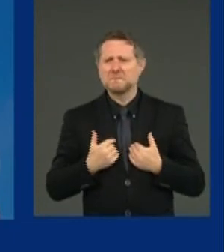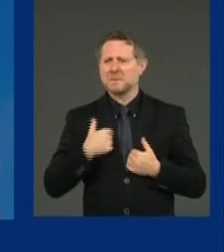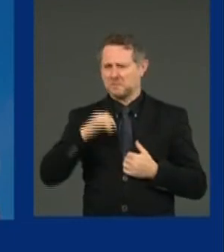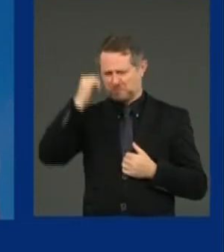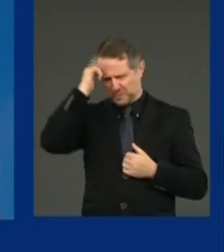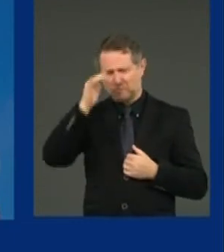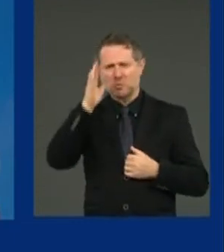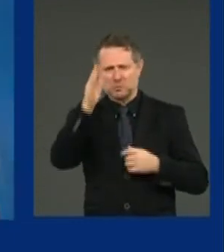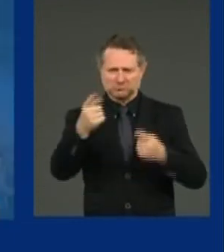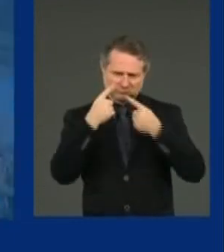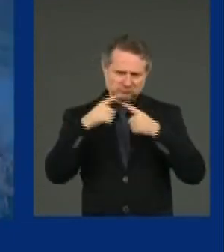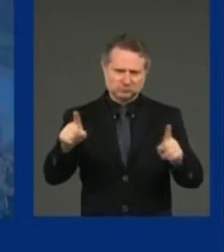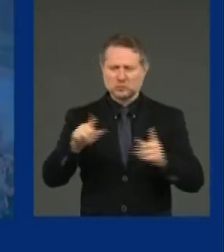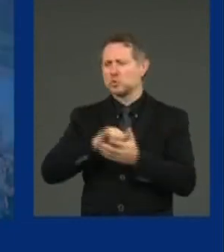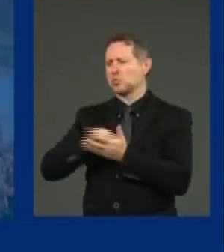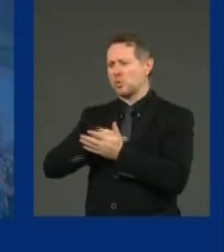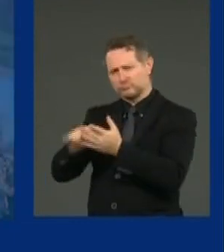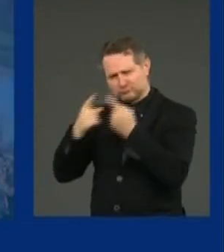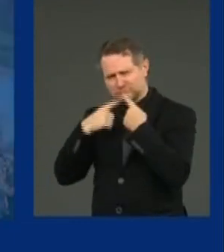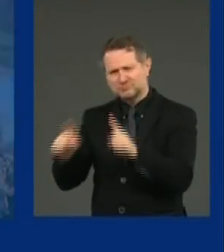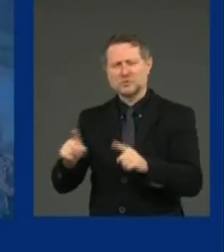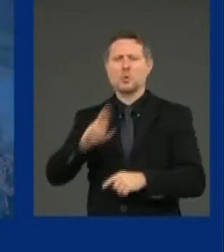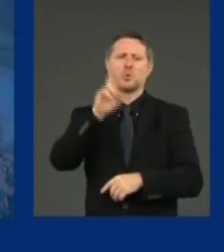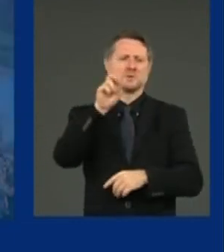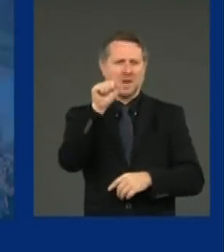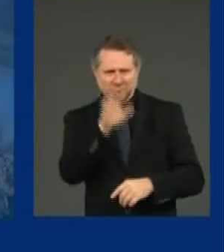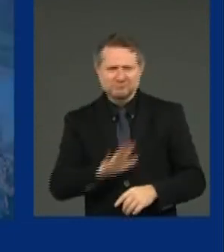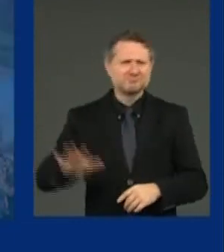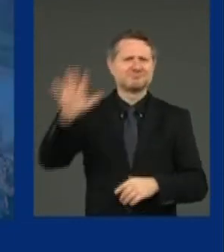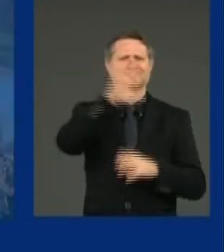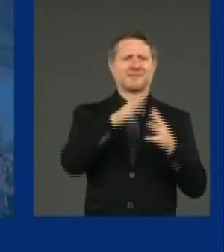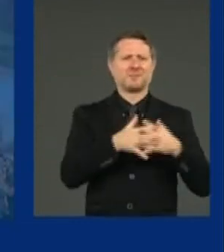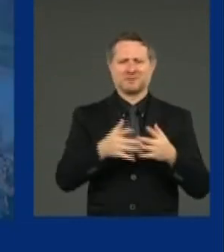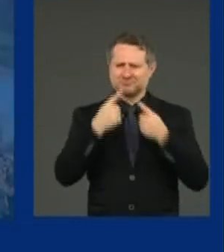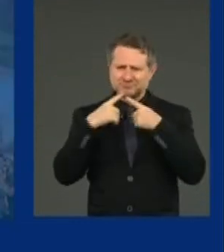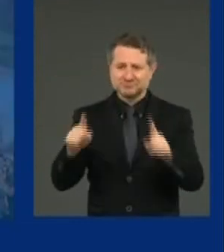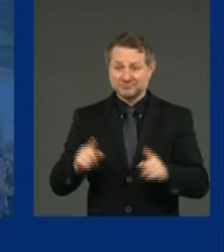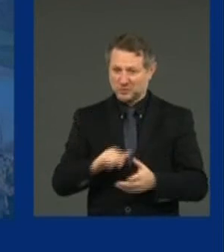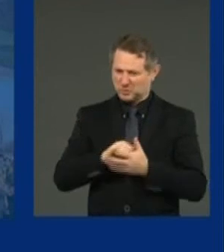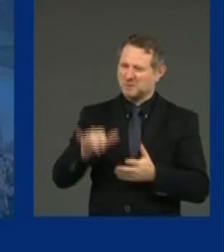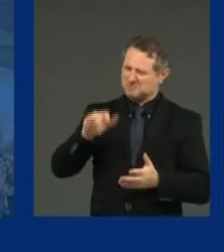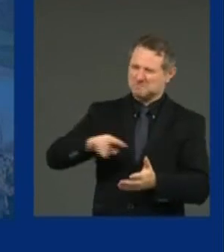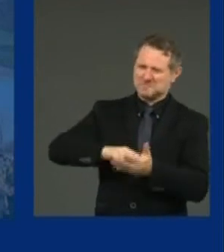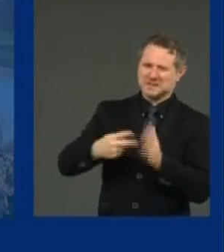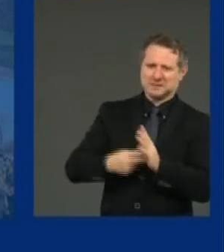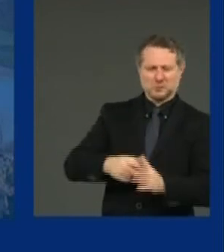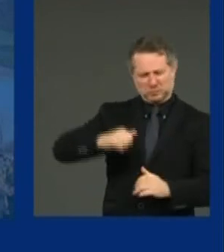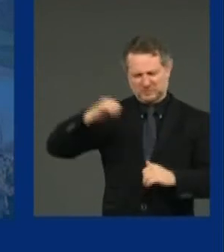THROUGH. I BELIEVE THAT AND WE ARE GOING TO HAVE A STRONGER BUFFALO, A STRONGER NEW YORK AND A STRONGER AMERICA.